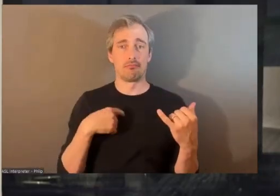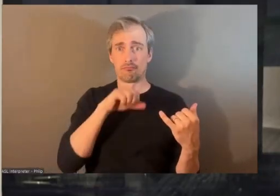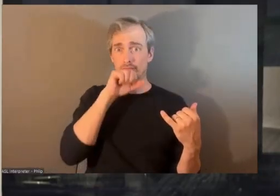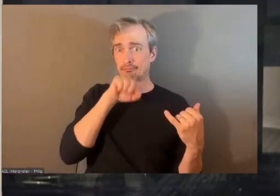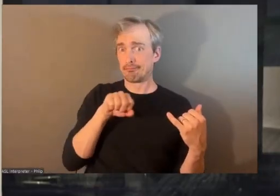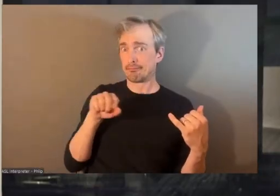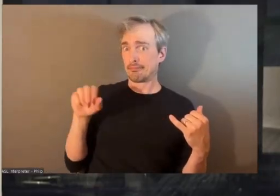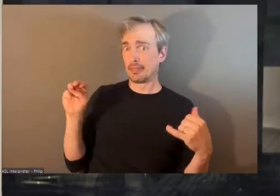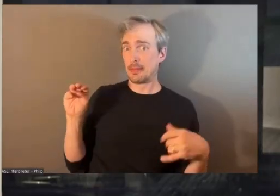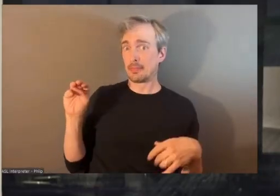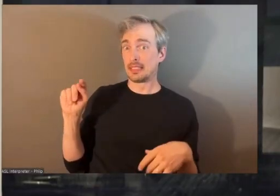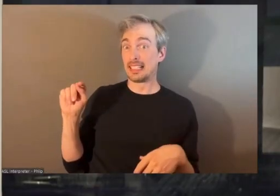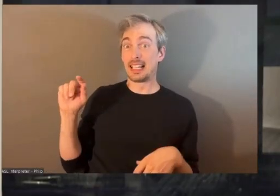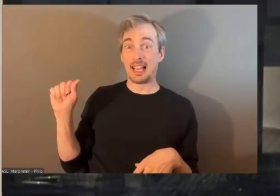the other side of the station. Right?